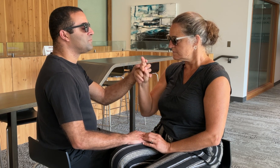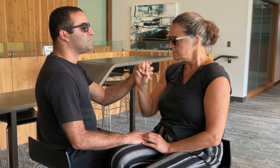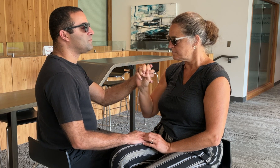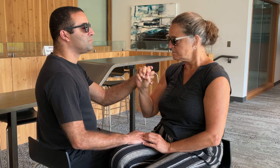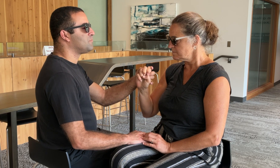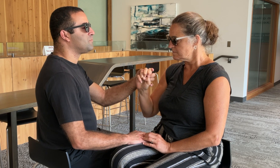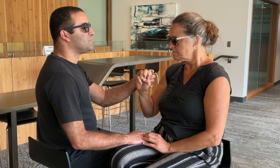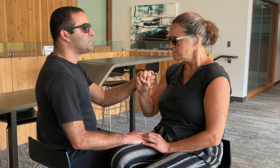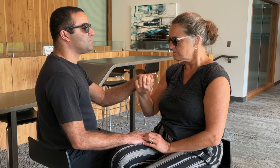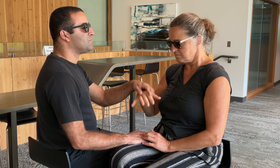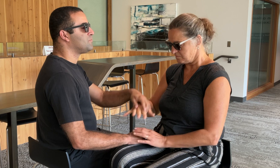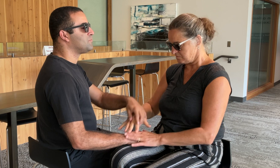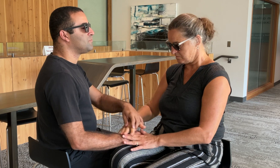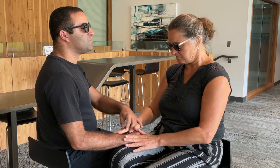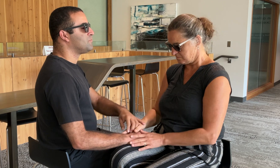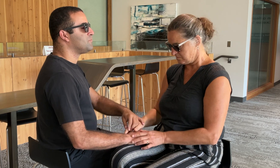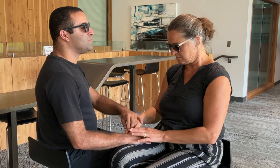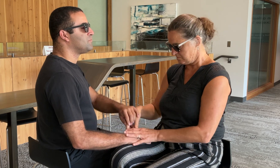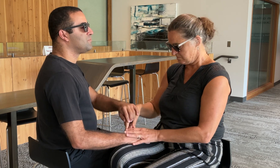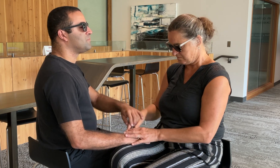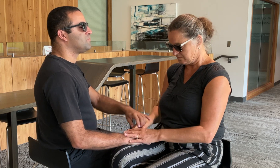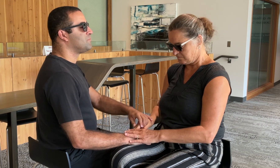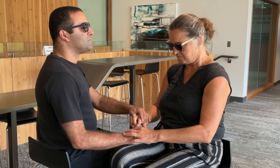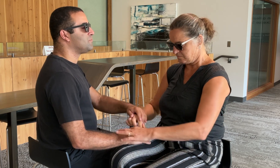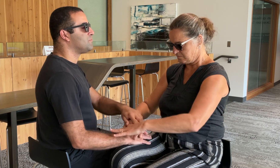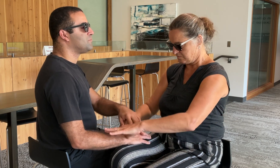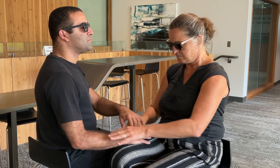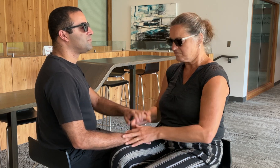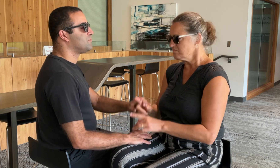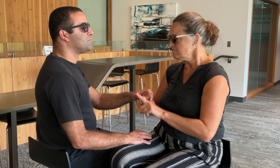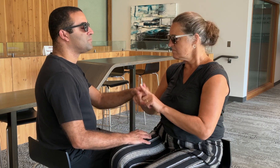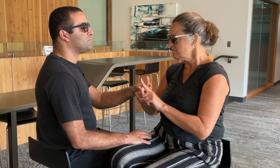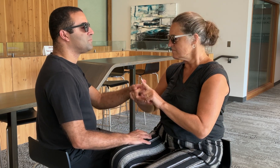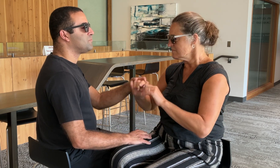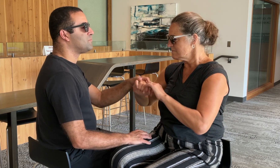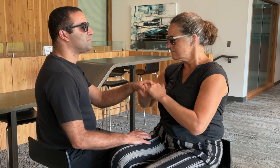This is a familiar comparative reference point all of us have experienced throughout our entire life.